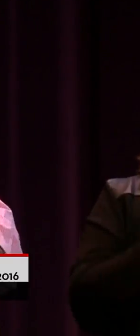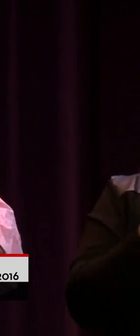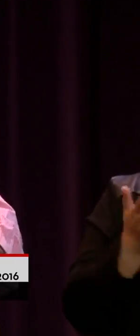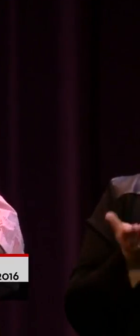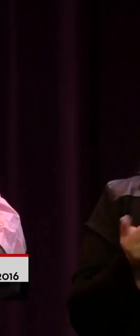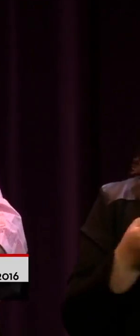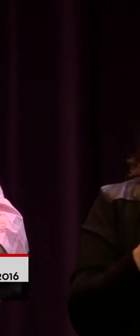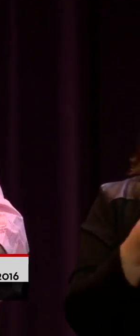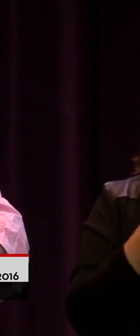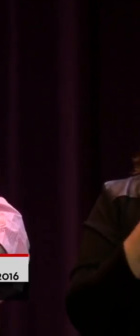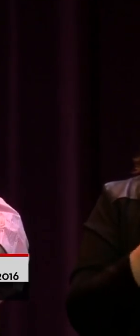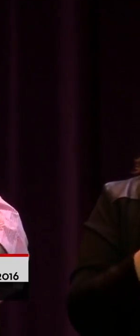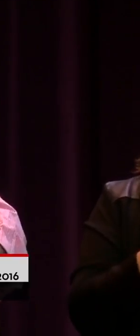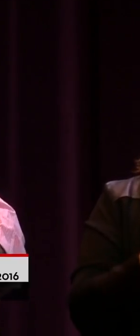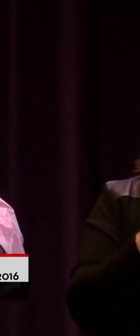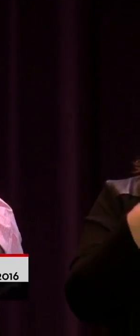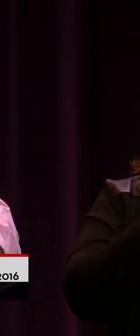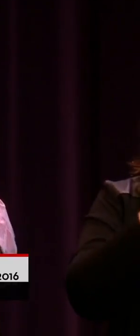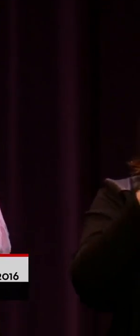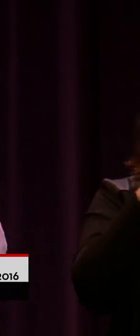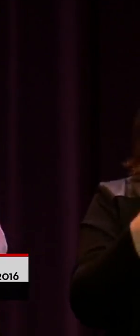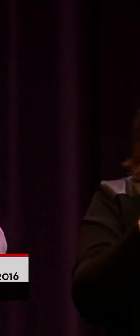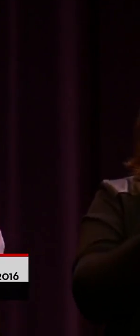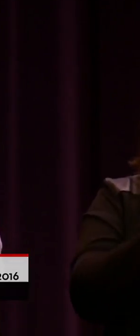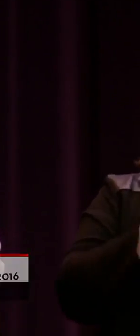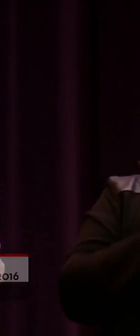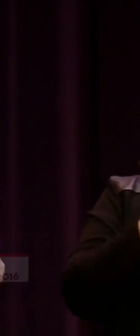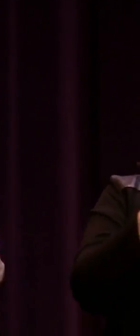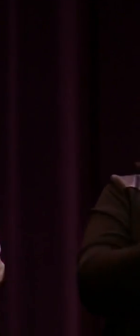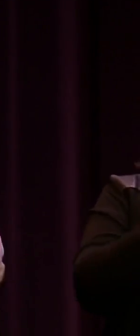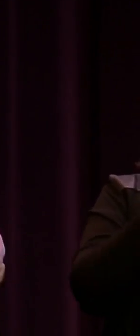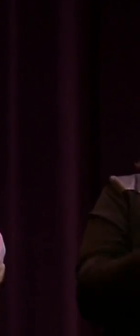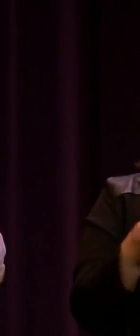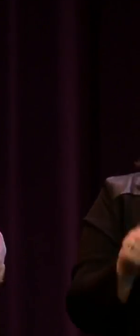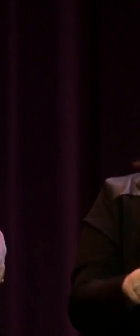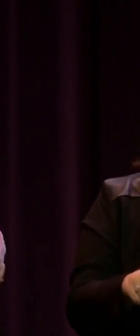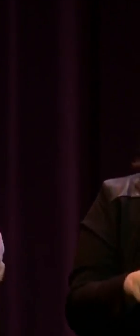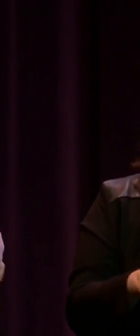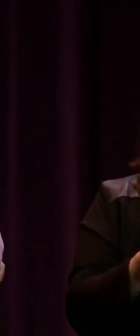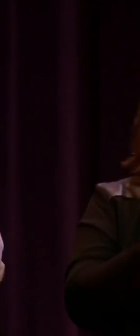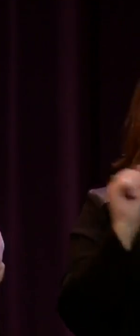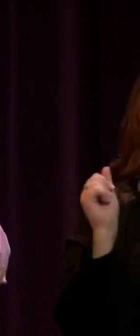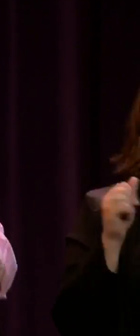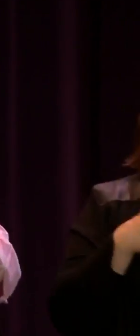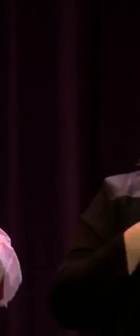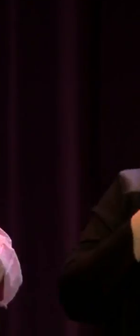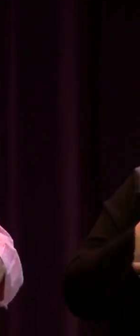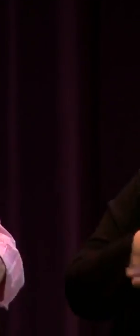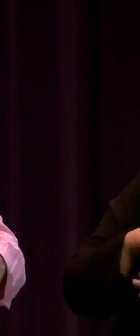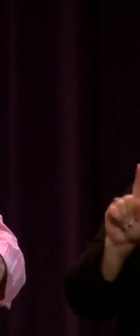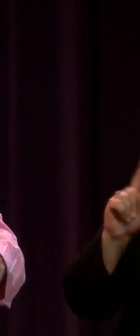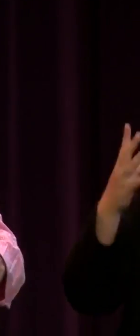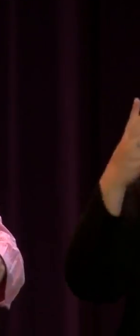HOUSE LEFT BEFORE THE VOTE TOOK PLACE. AND I SAID TO HIM, WHERE ARE YOU GOING?